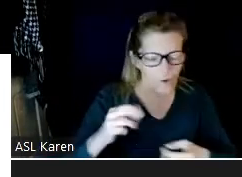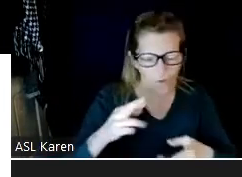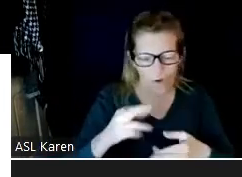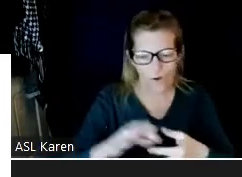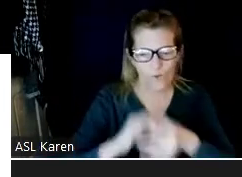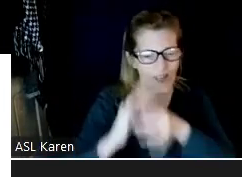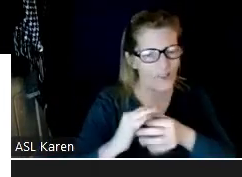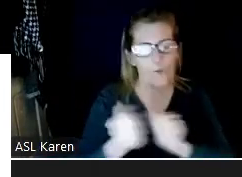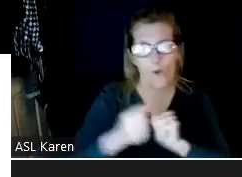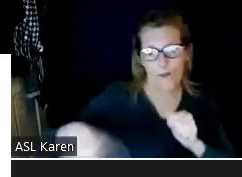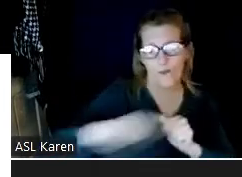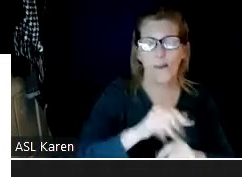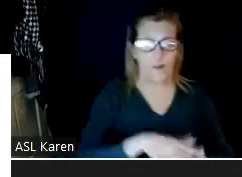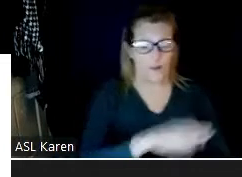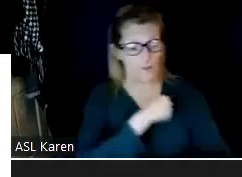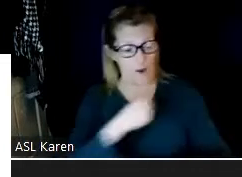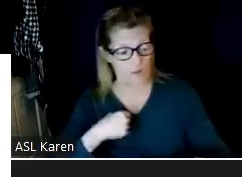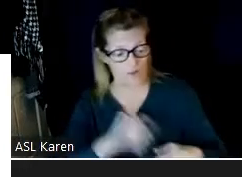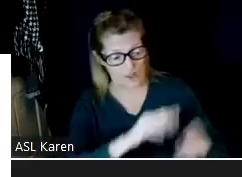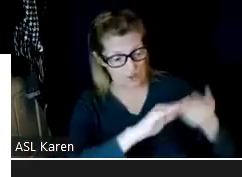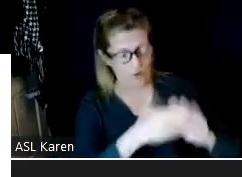to have members of those communities as part of our team.